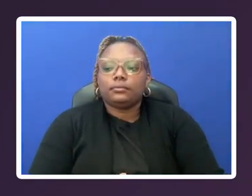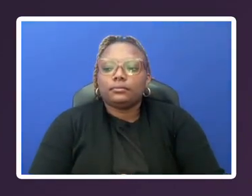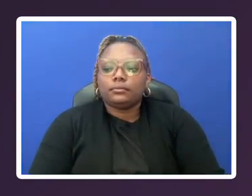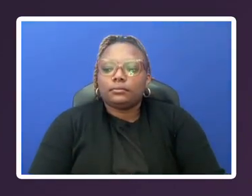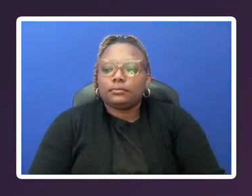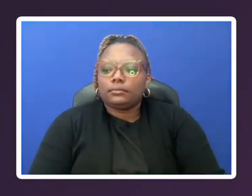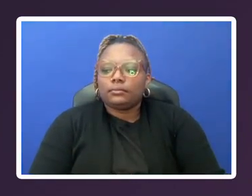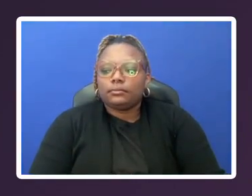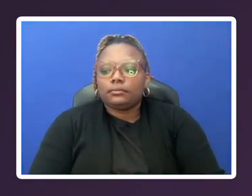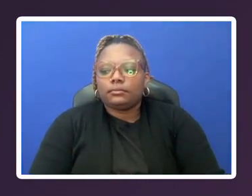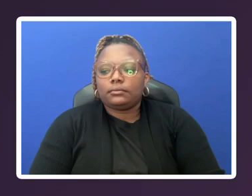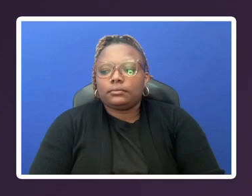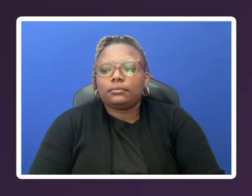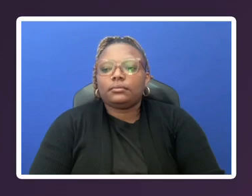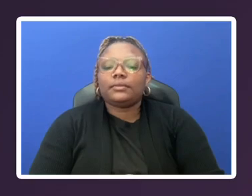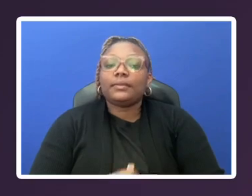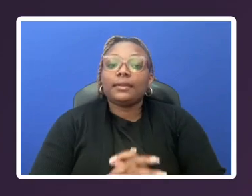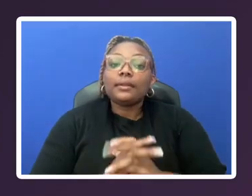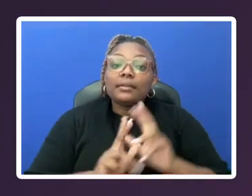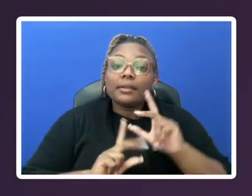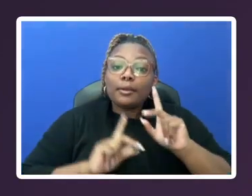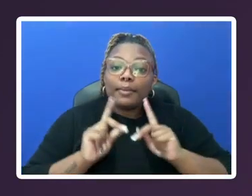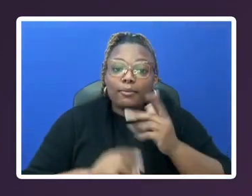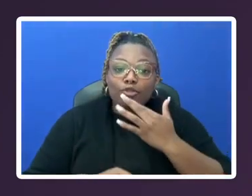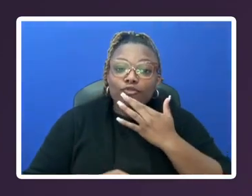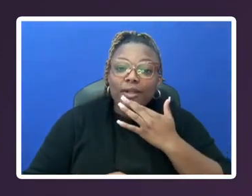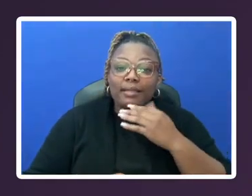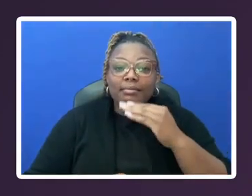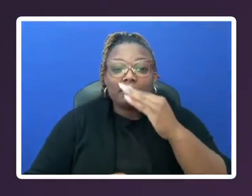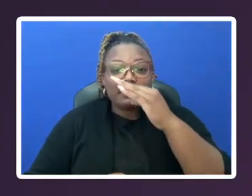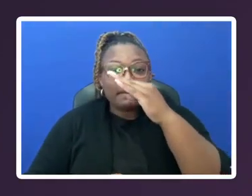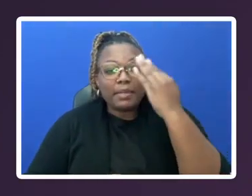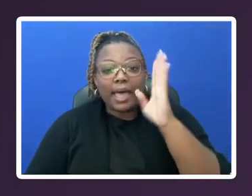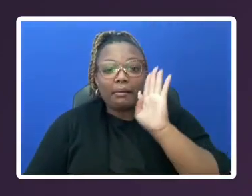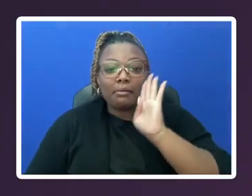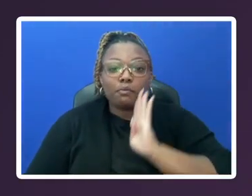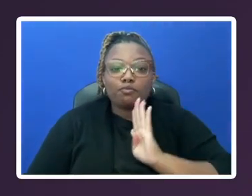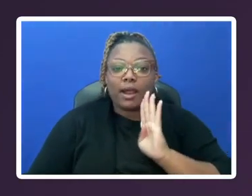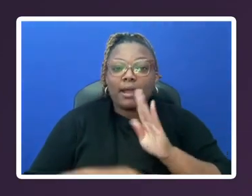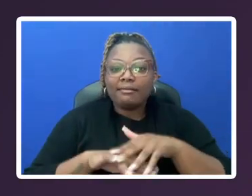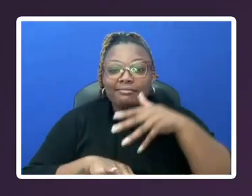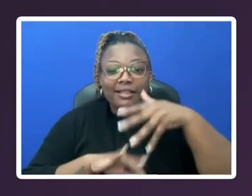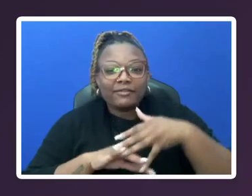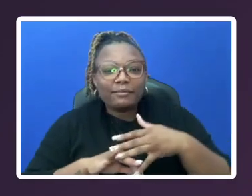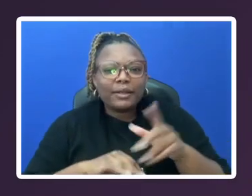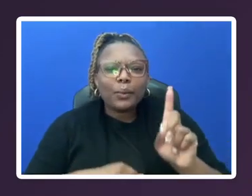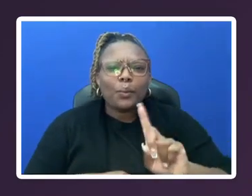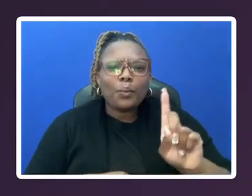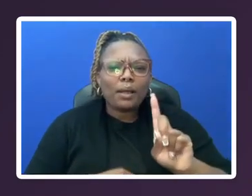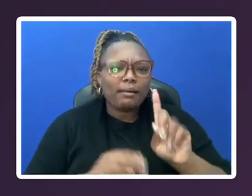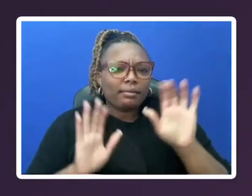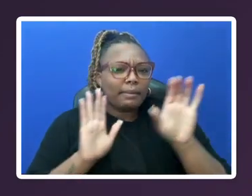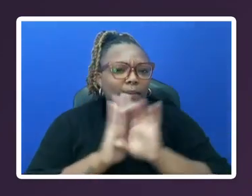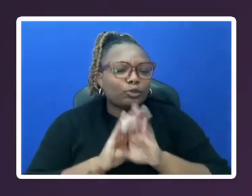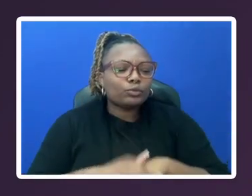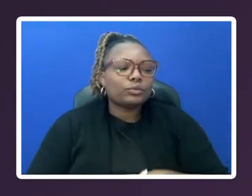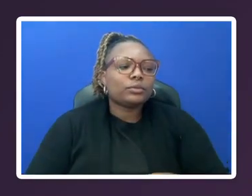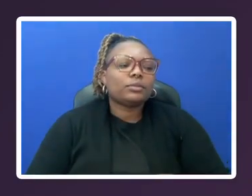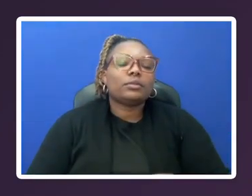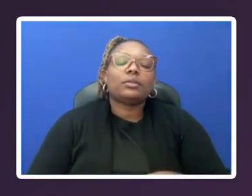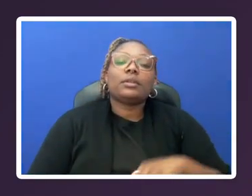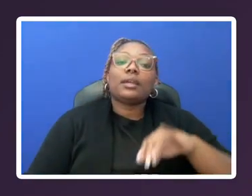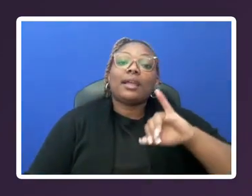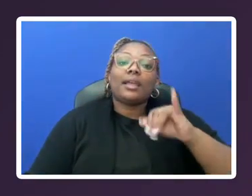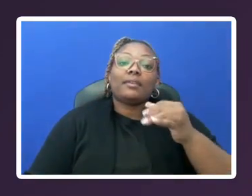Where are people of color? I guess too, as Jocelyn pointed out earlier, these were